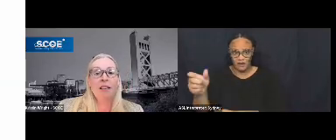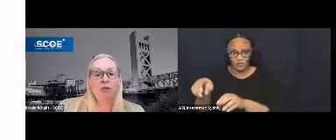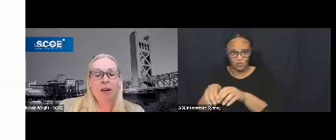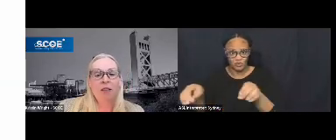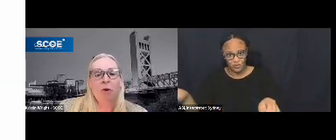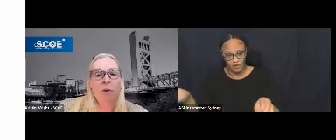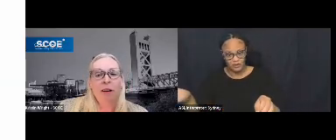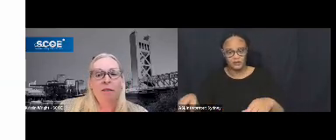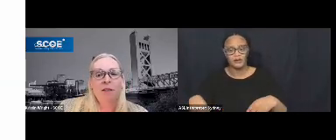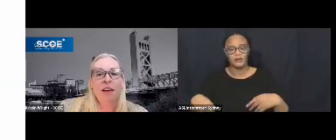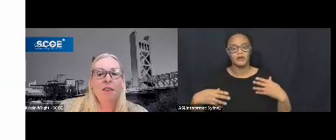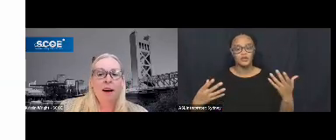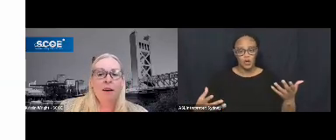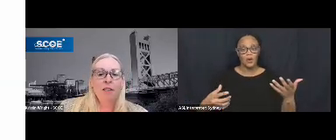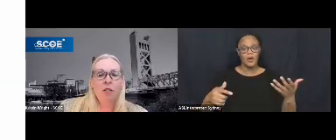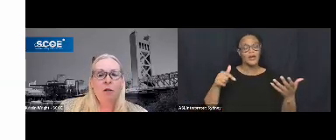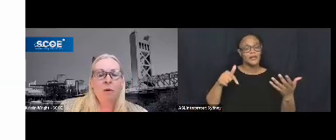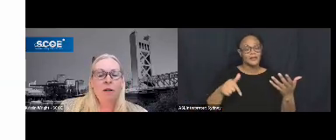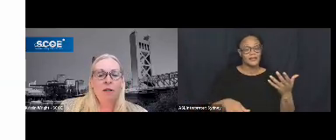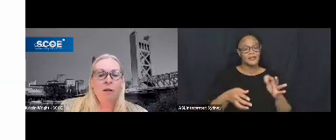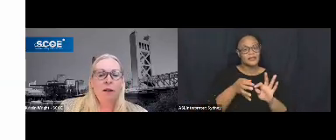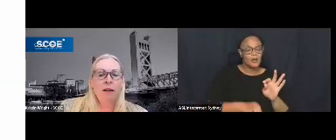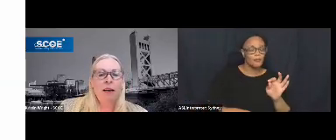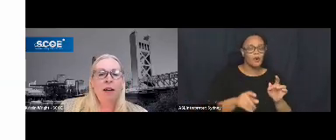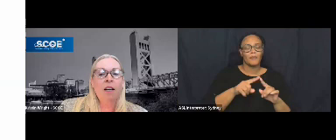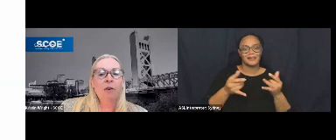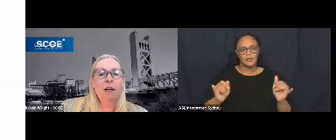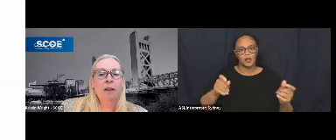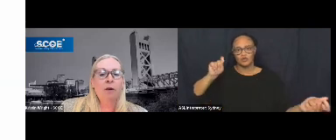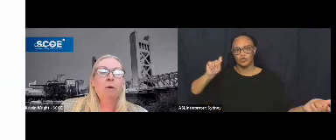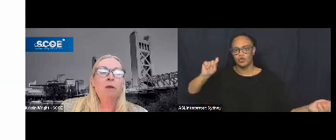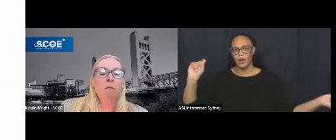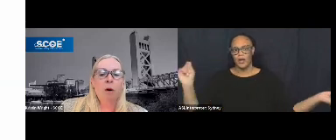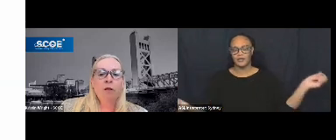but it's transformative that every student with a disability, including those with the